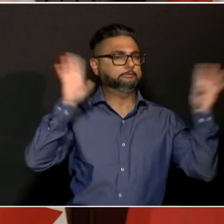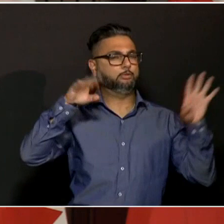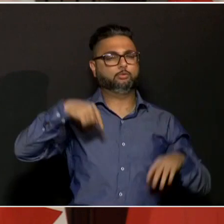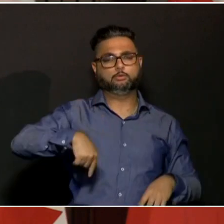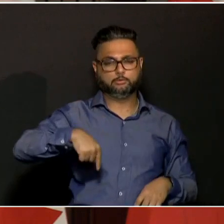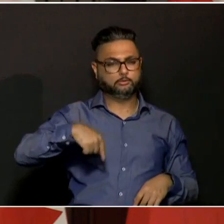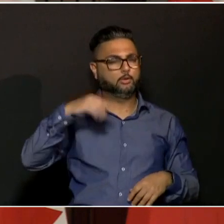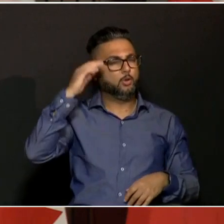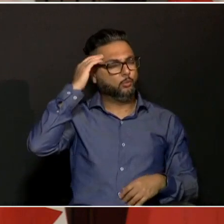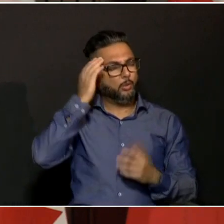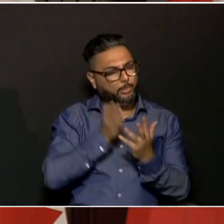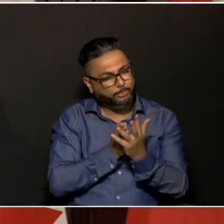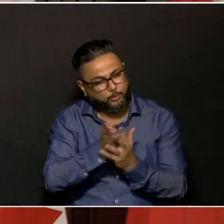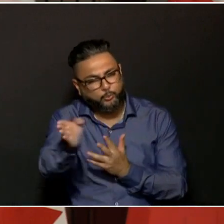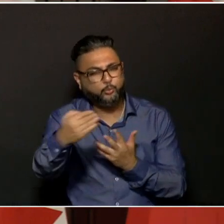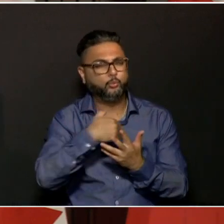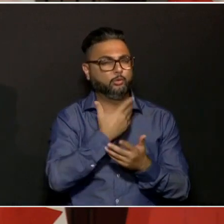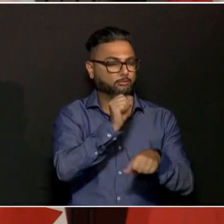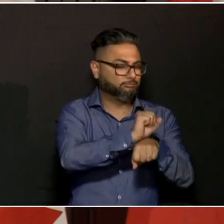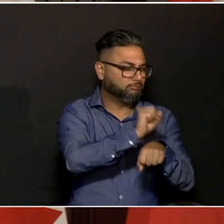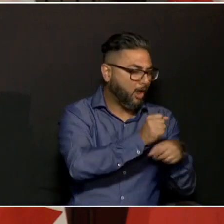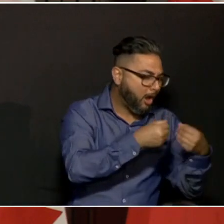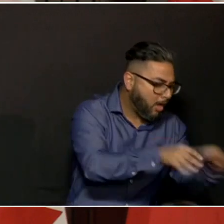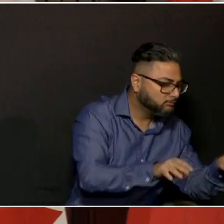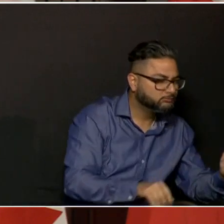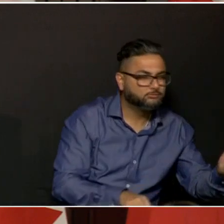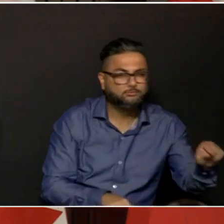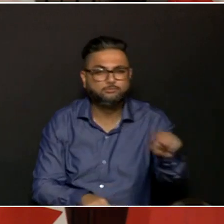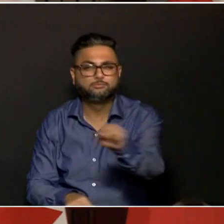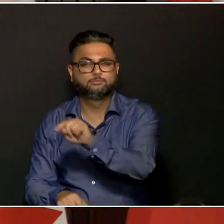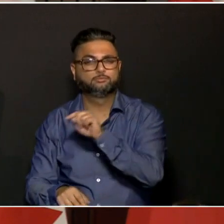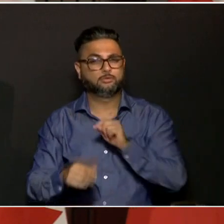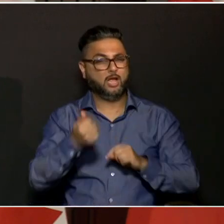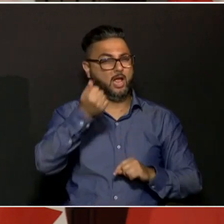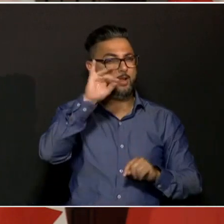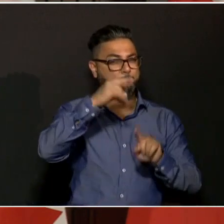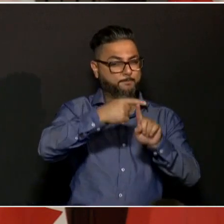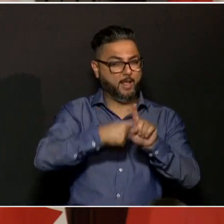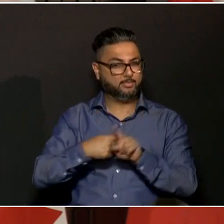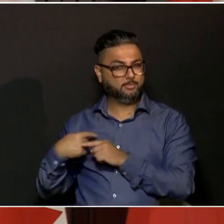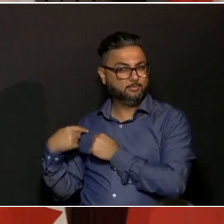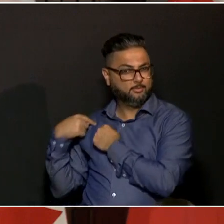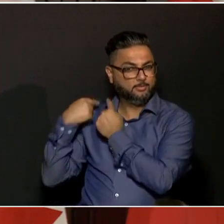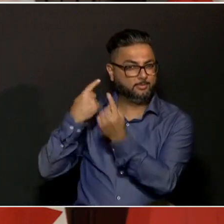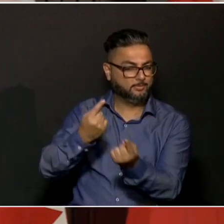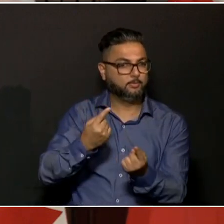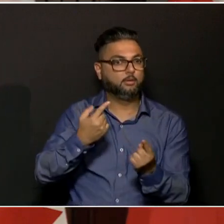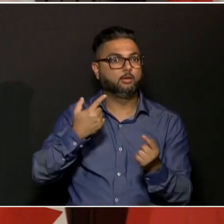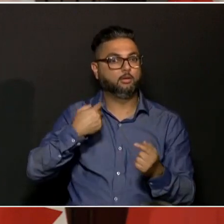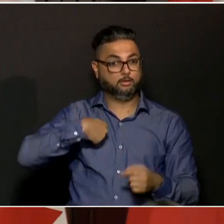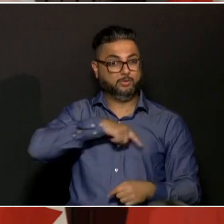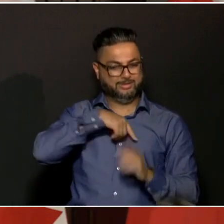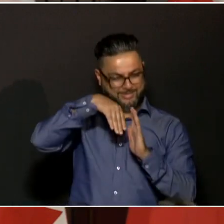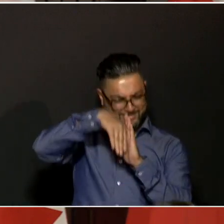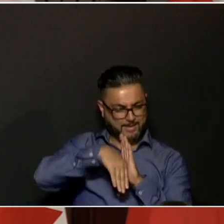there was 300,000 jobs lost in Ontario in this pandemic and in a short period of months